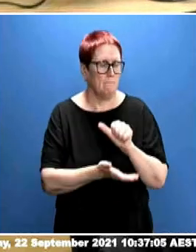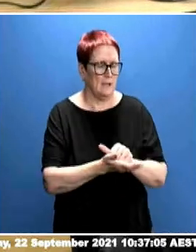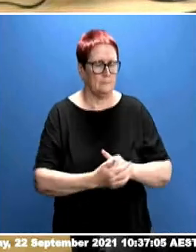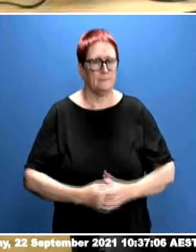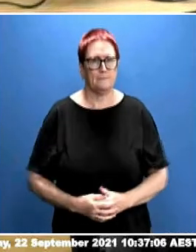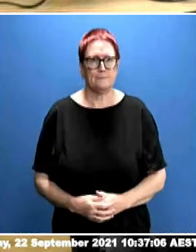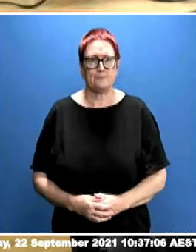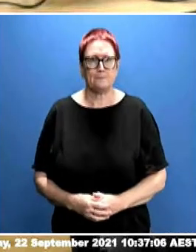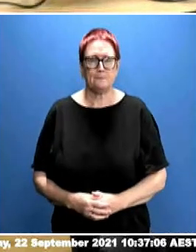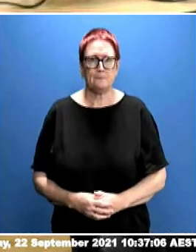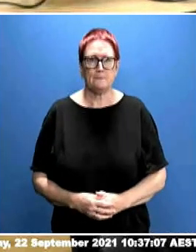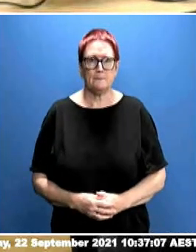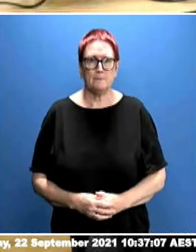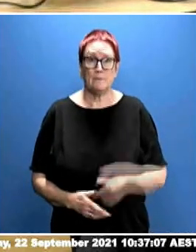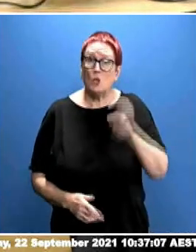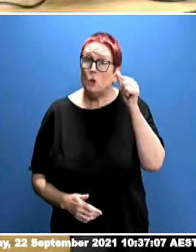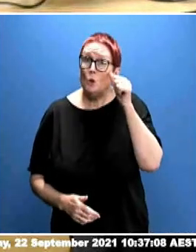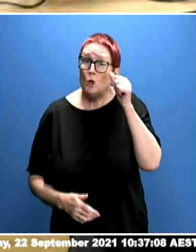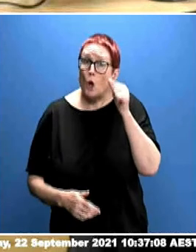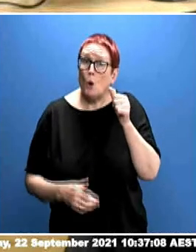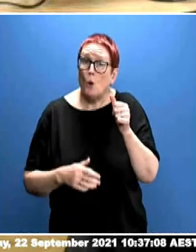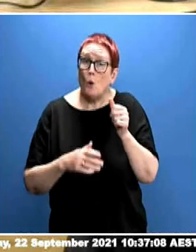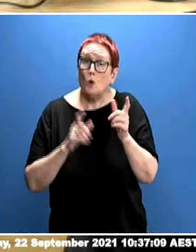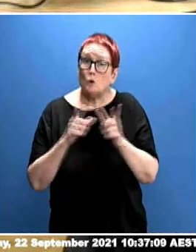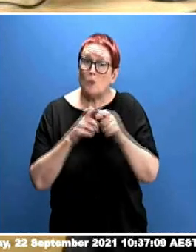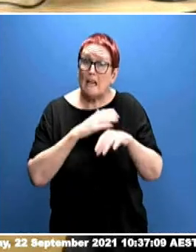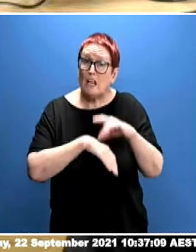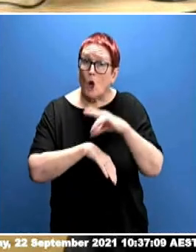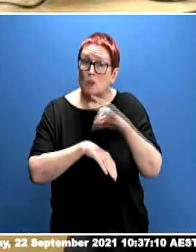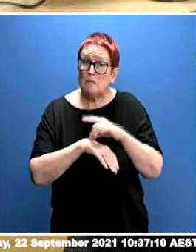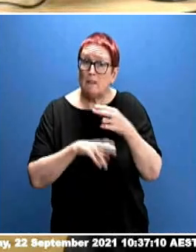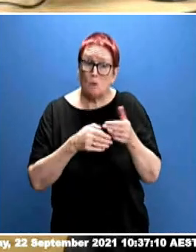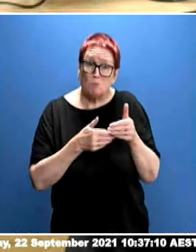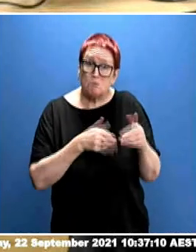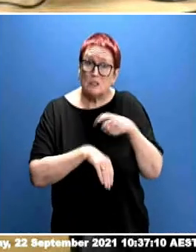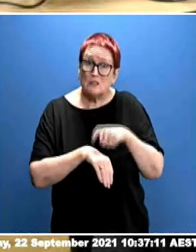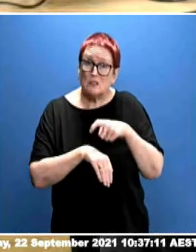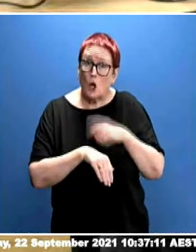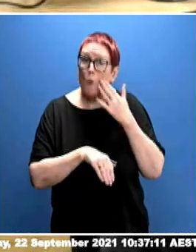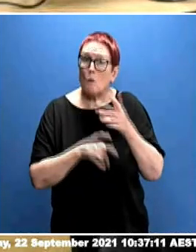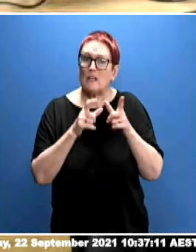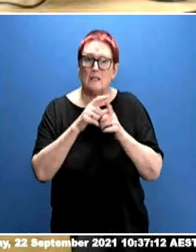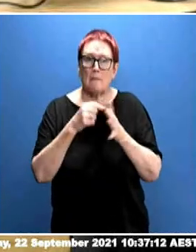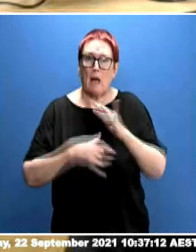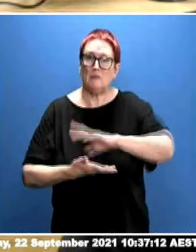Now, you were aware that Megan was in hospital for a period of time when she was removed? Yes.